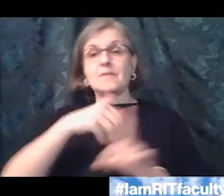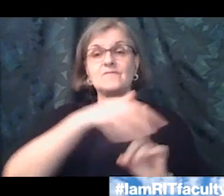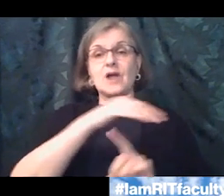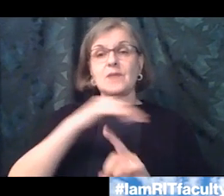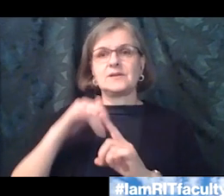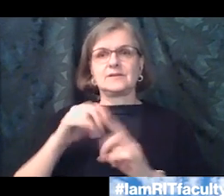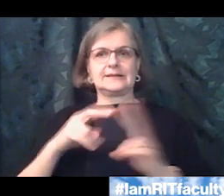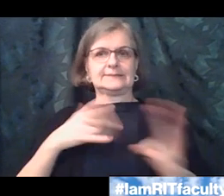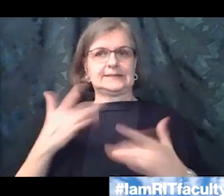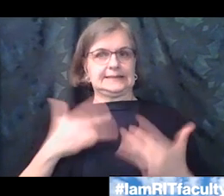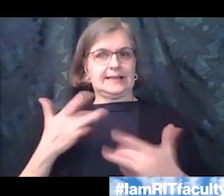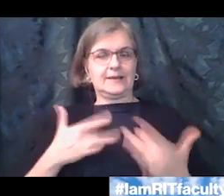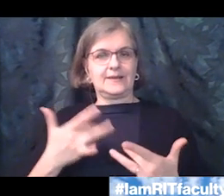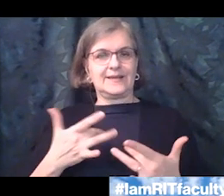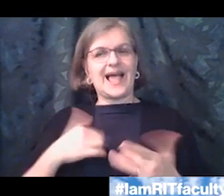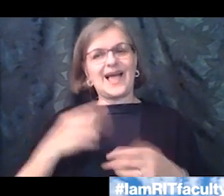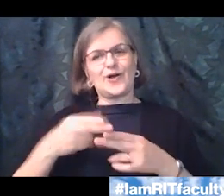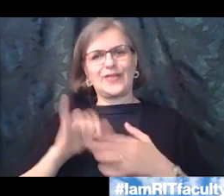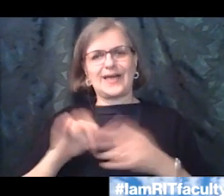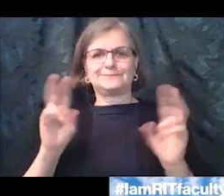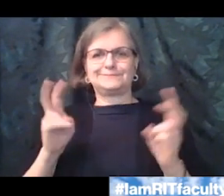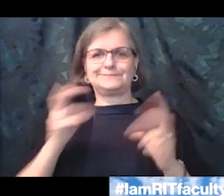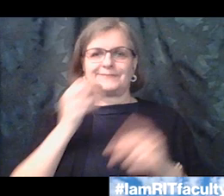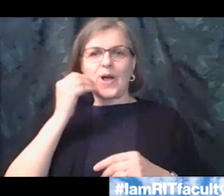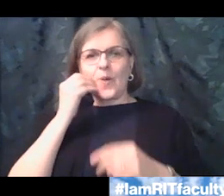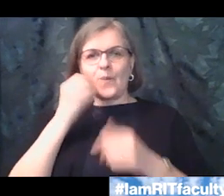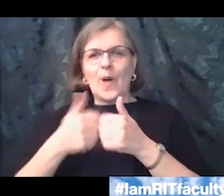Basically, I call it like a home away from home on it. Your second home on it.